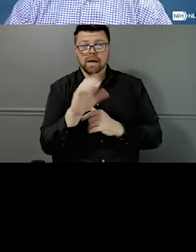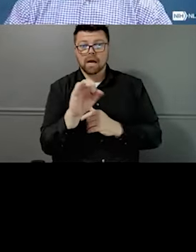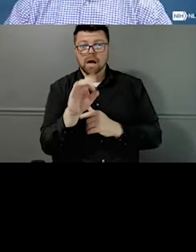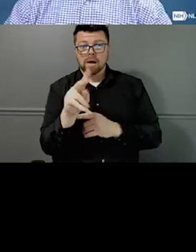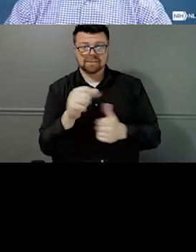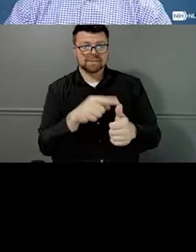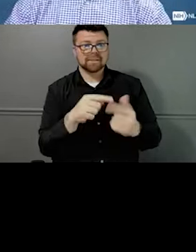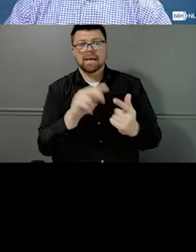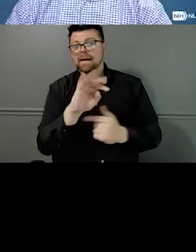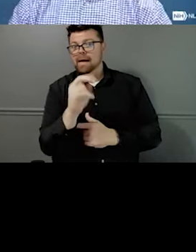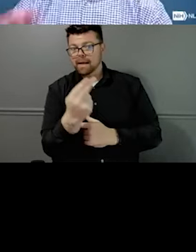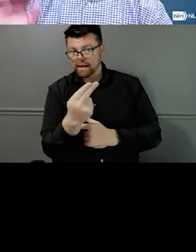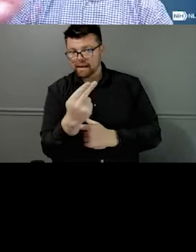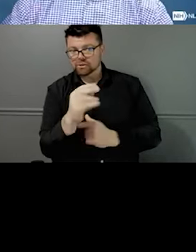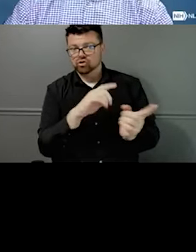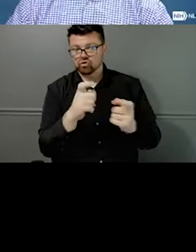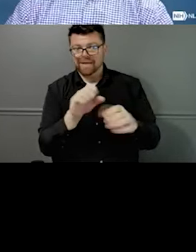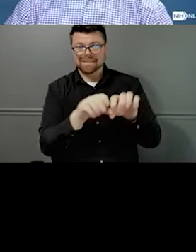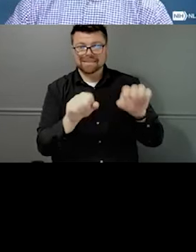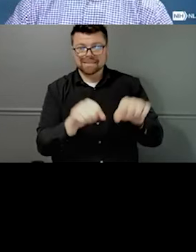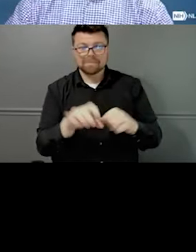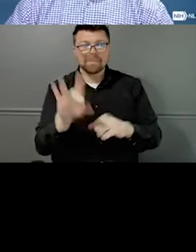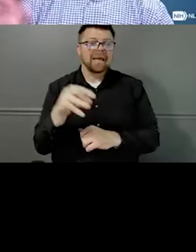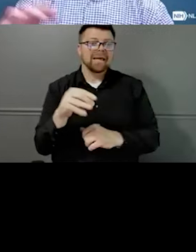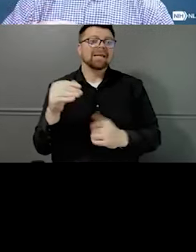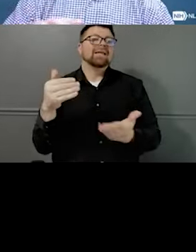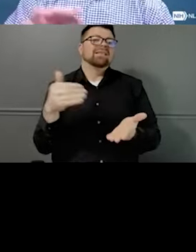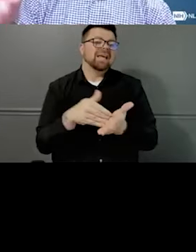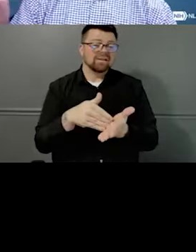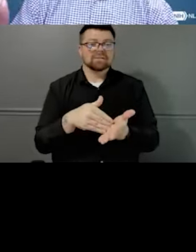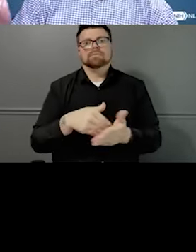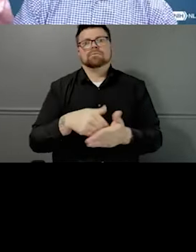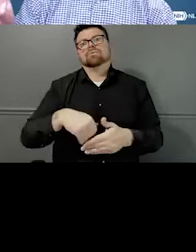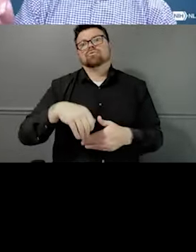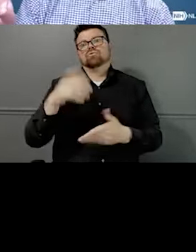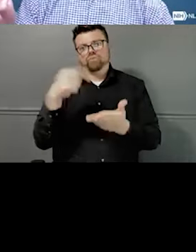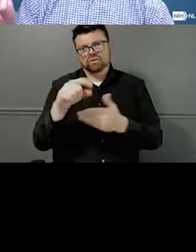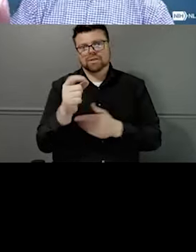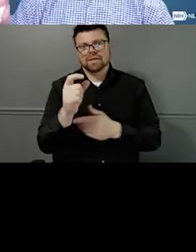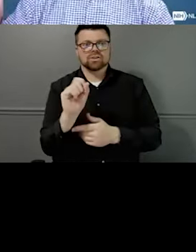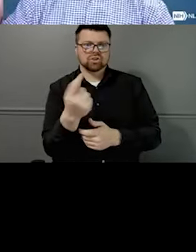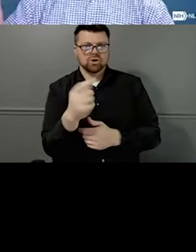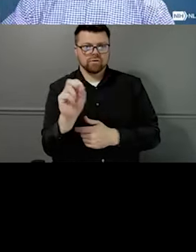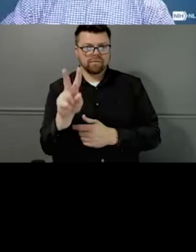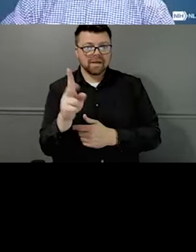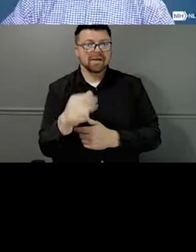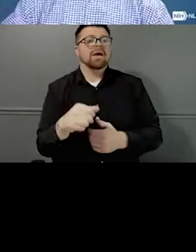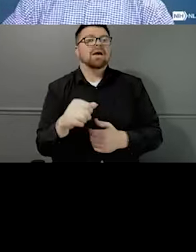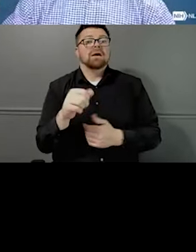80,000 linked to research.gov and over 130,000 have been linked to ORCID.